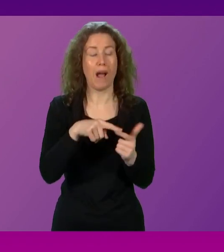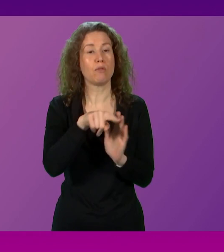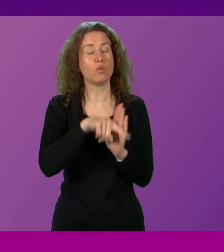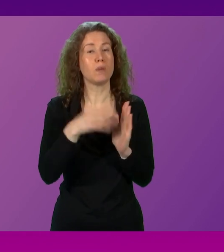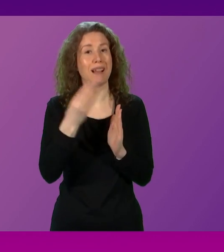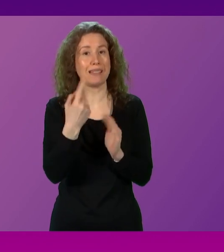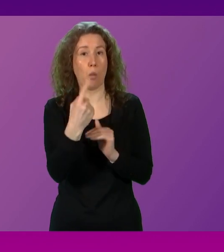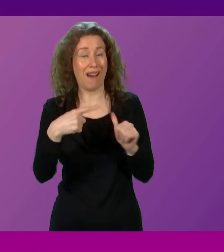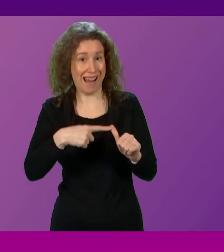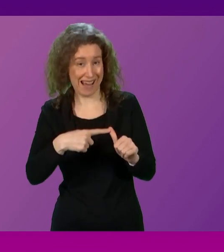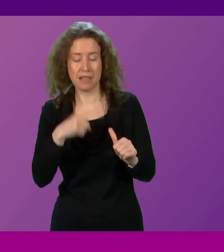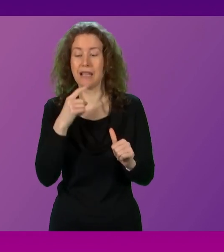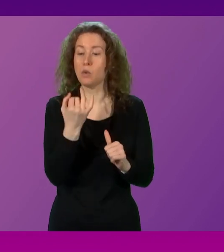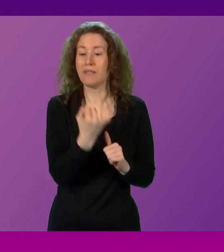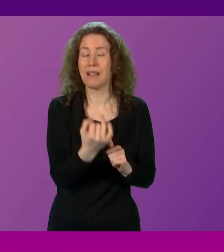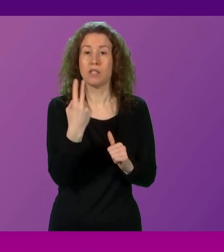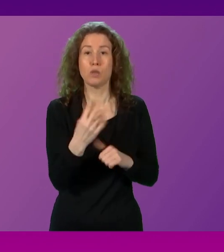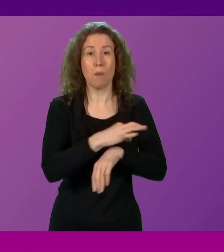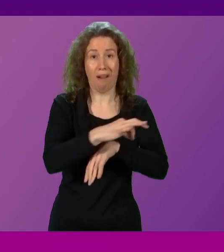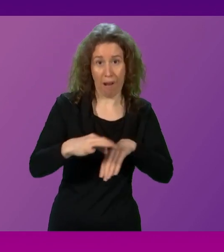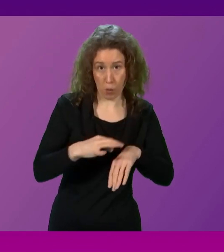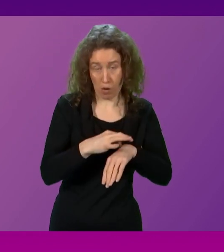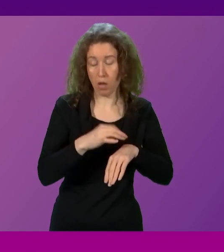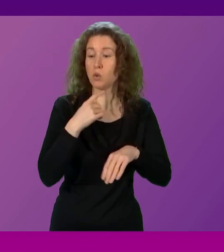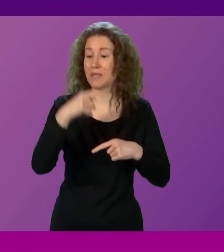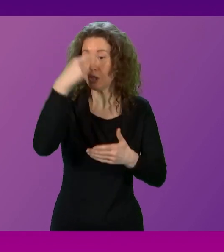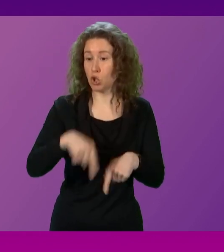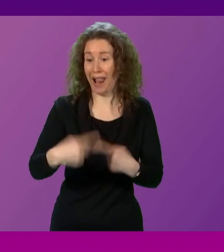gives 72 hours for such a decision to be challenged. That period expires tomorrow,